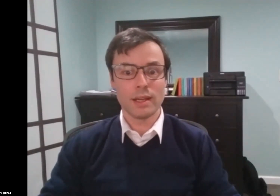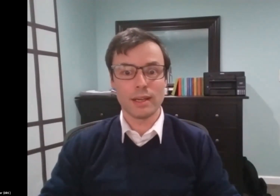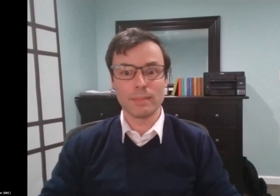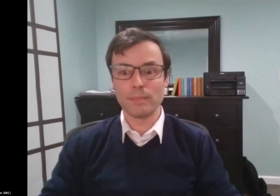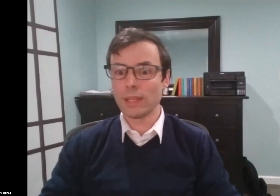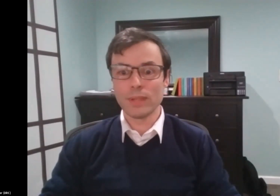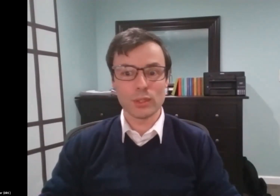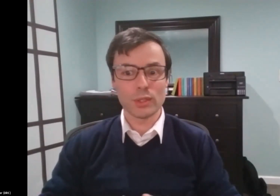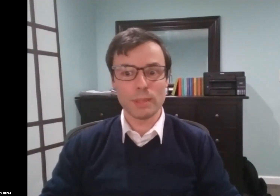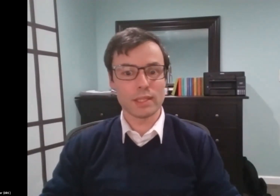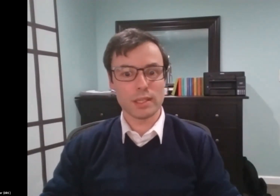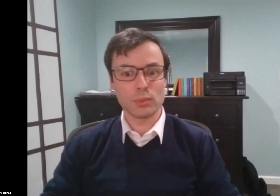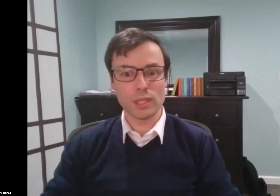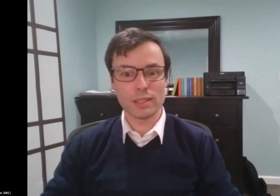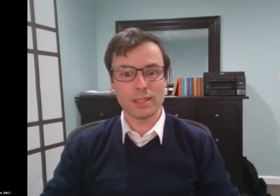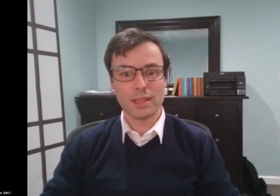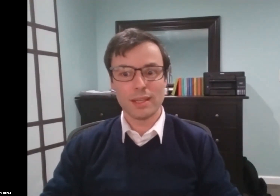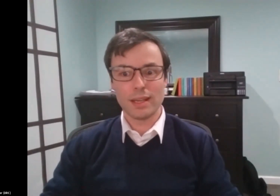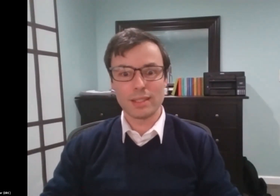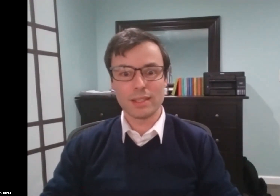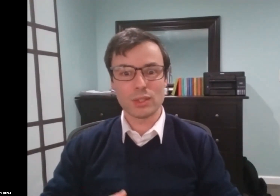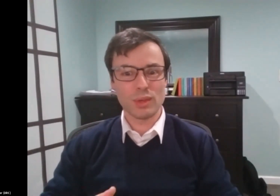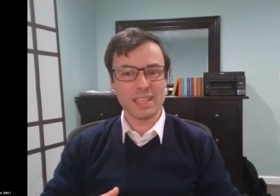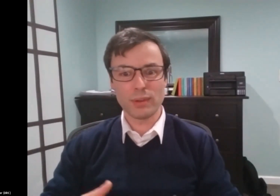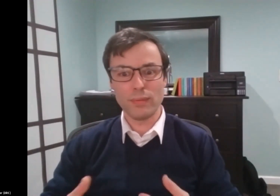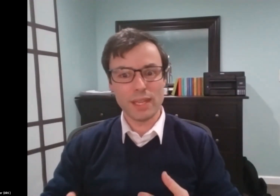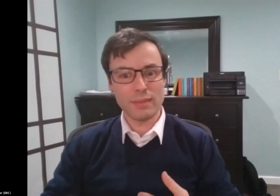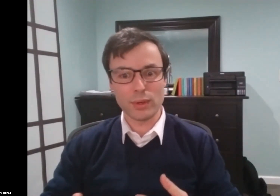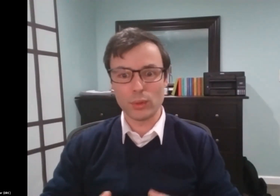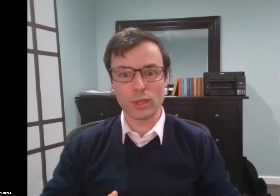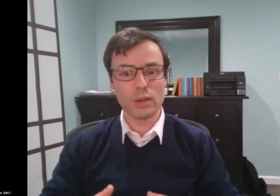permitted access to a person in a hospital. Restrictions